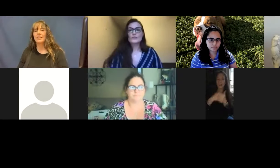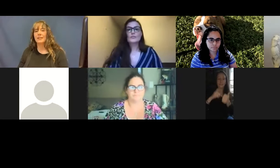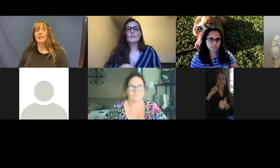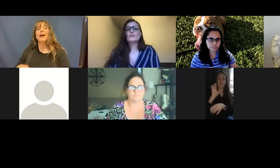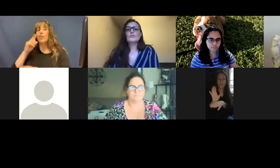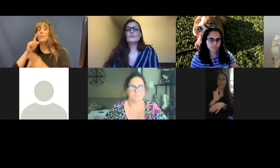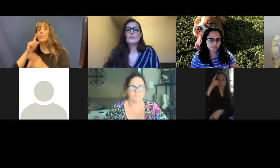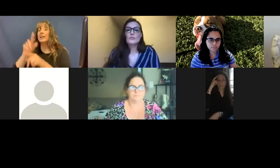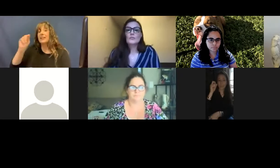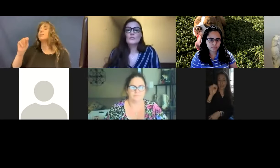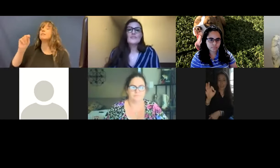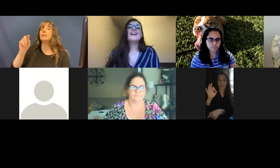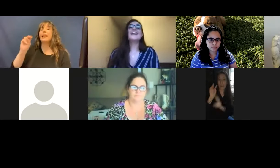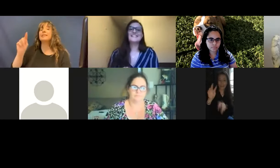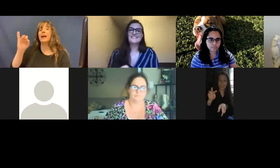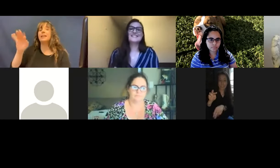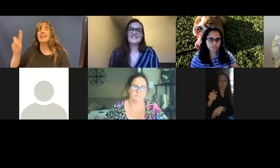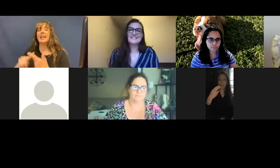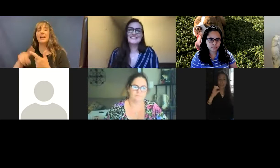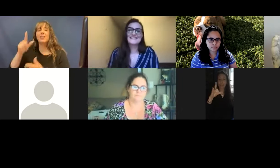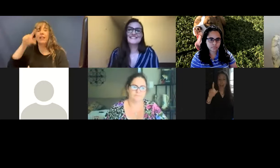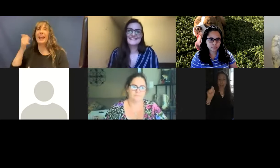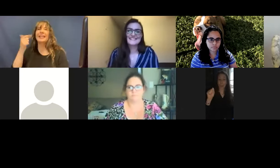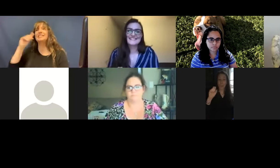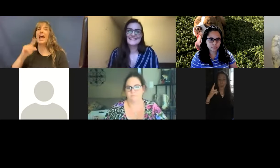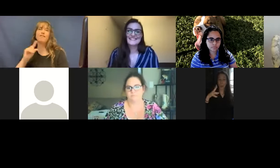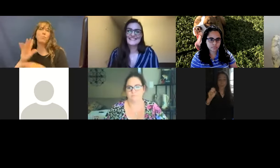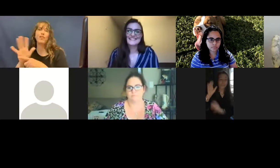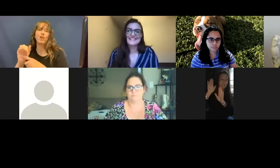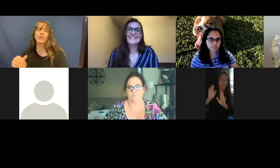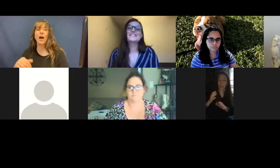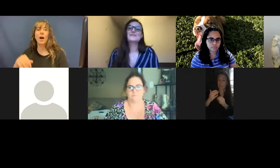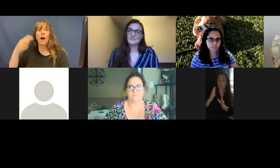Gallaudet, every Deaf movie you can think of. "Mr. Holland's Opus" is a great way to